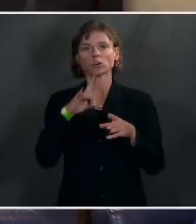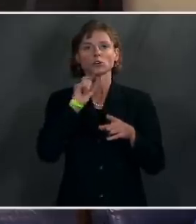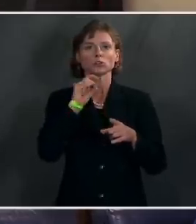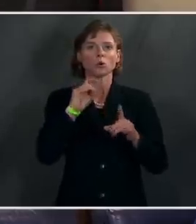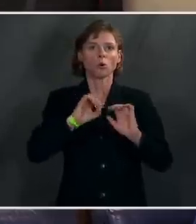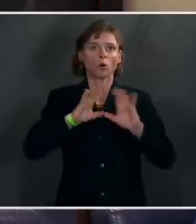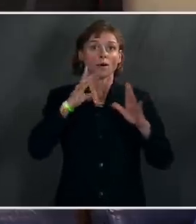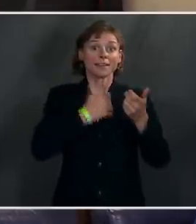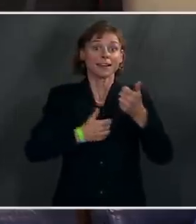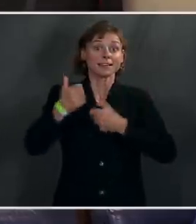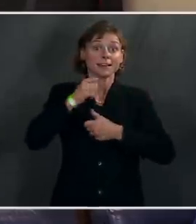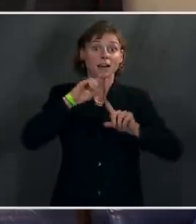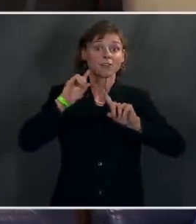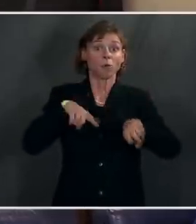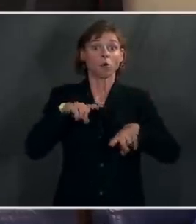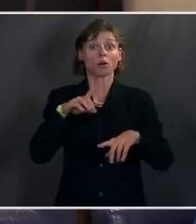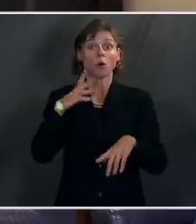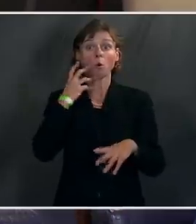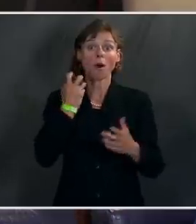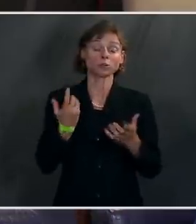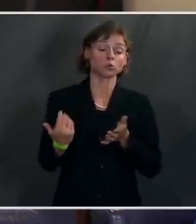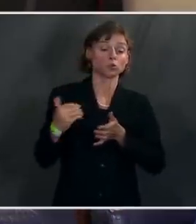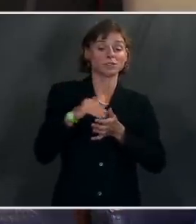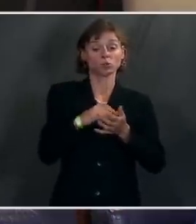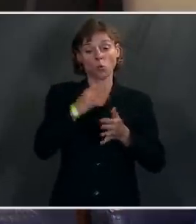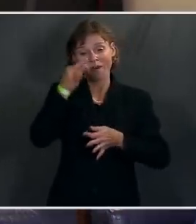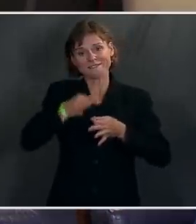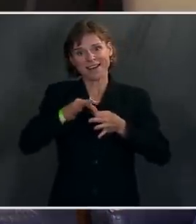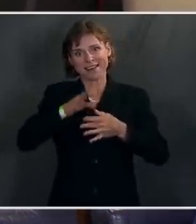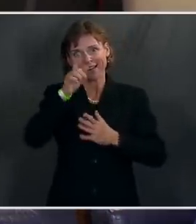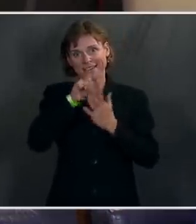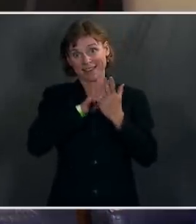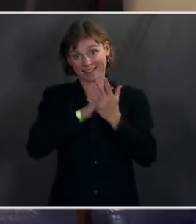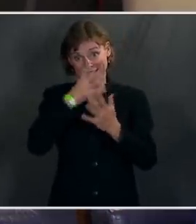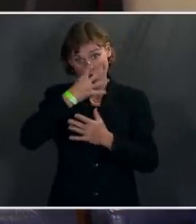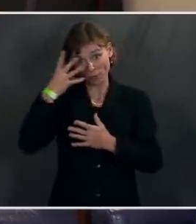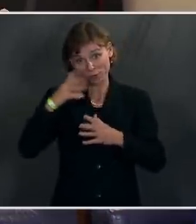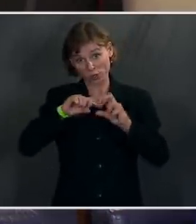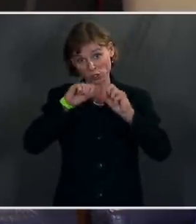restoring faith in our legal immigration system and promoting integration of new Americans.